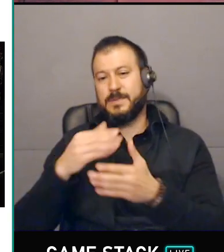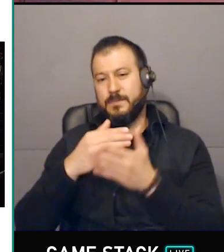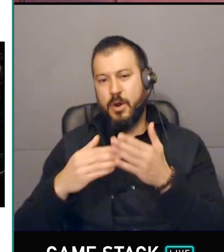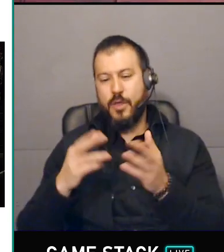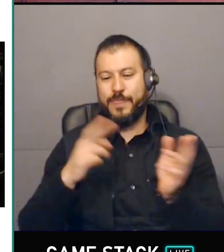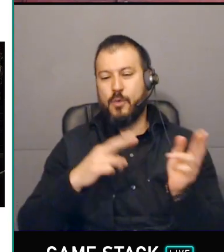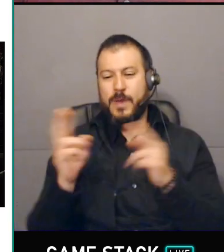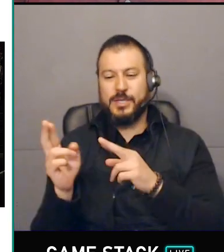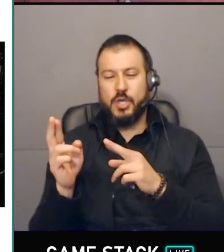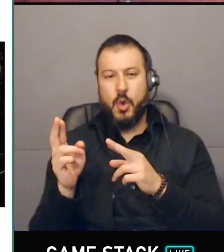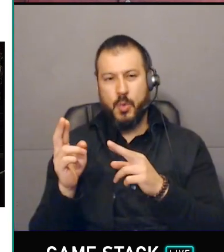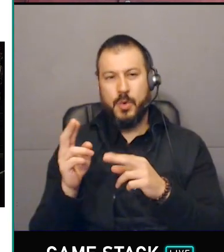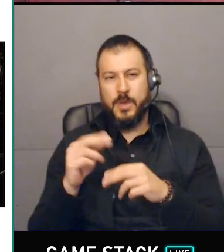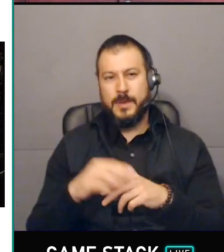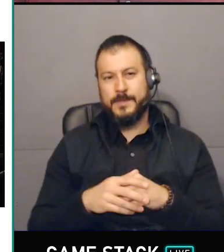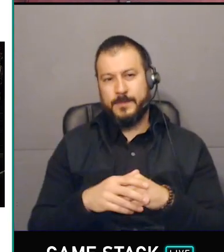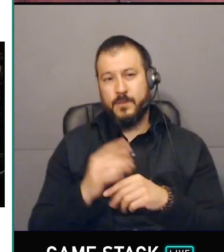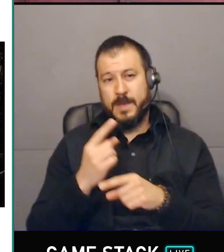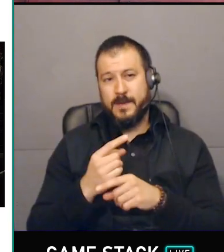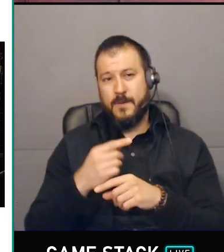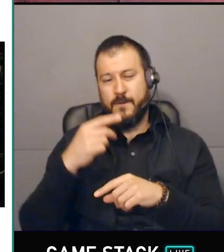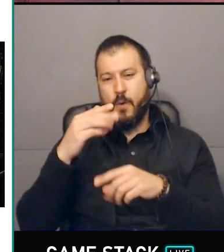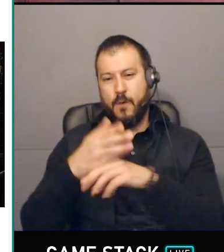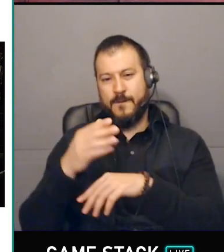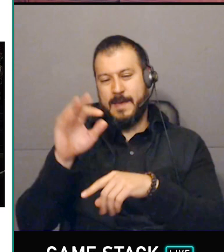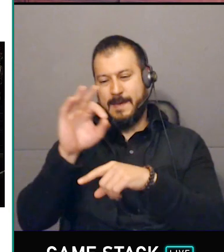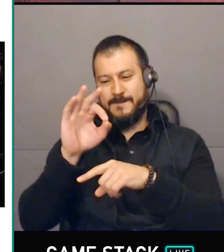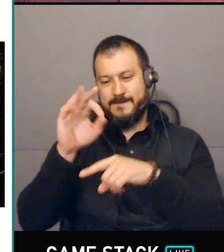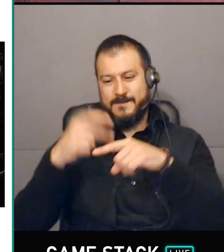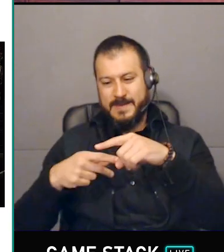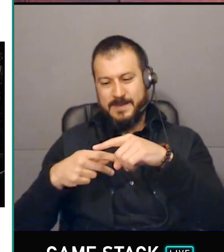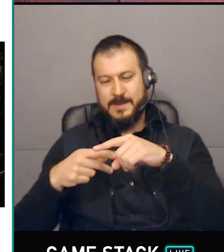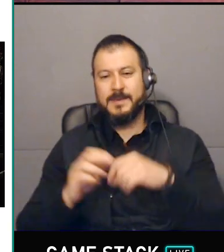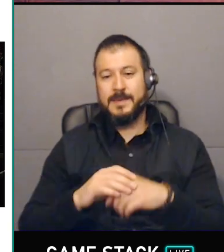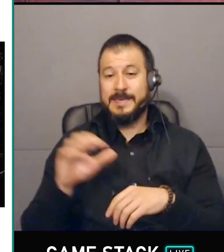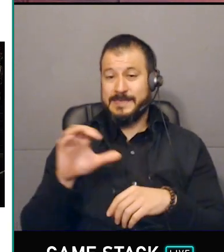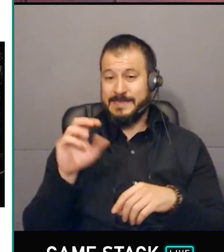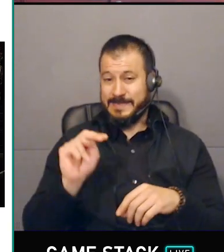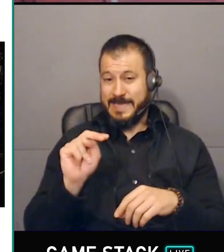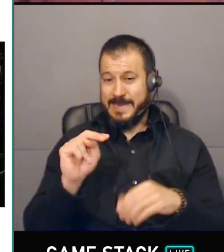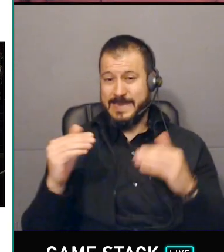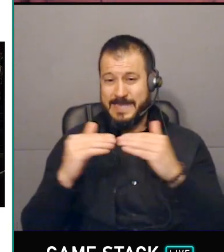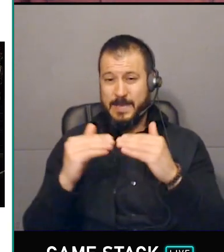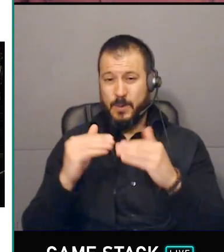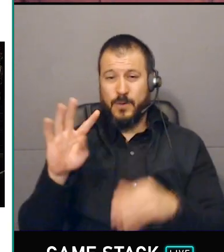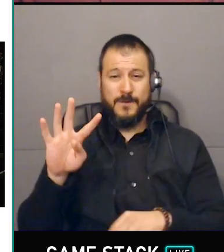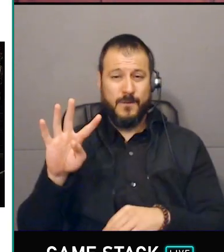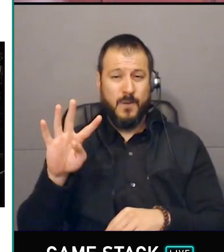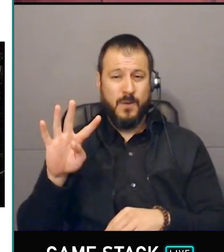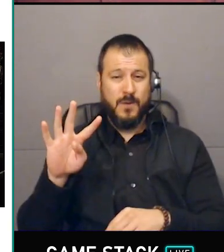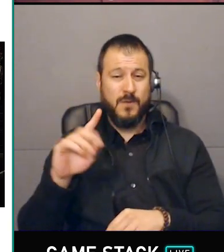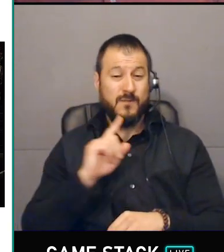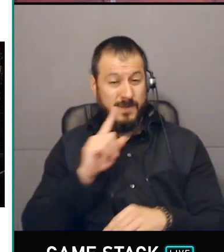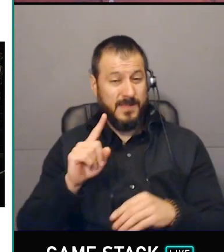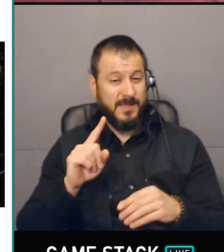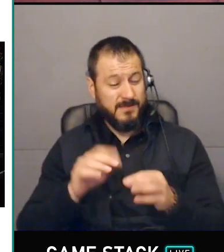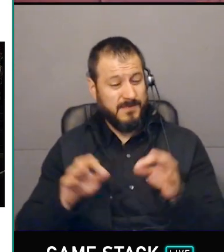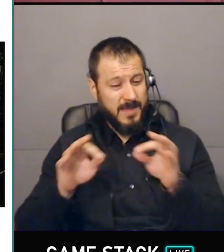the ratio F / P-hat? And so you might ask, does N = 4 really matter here? Do you need N equals 8?